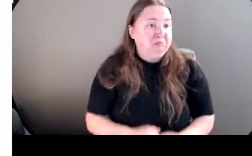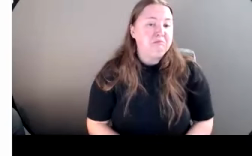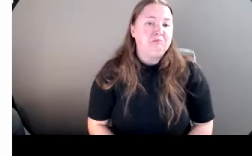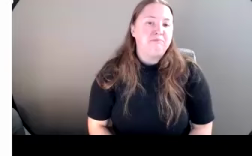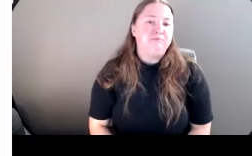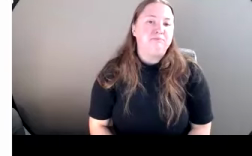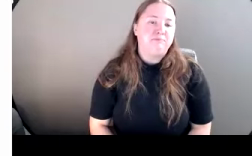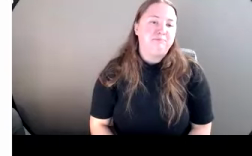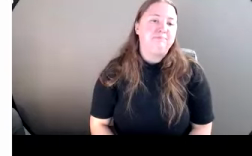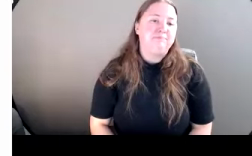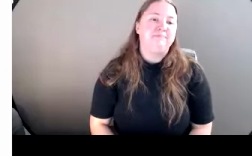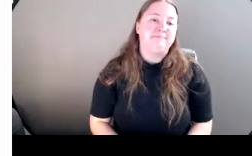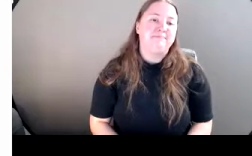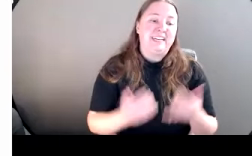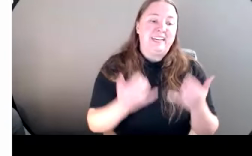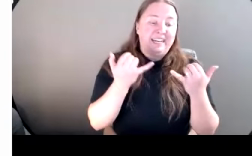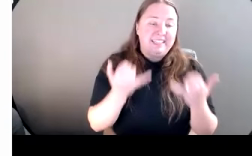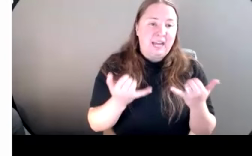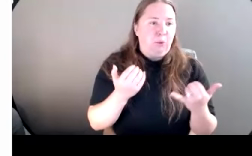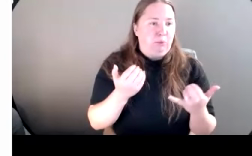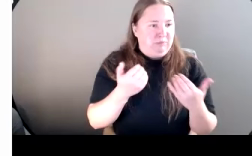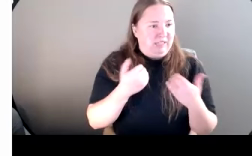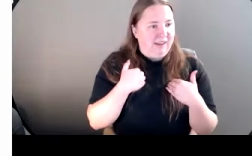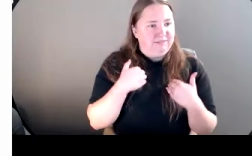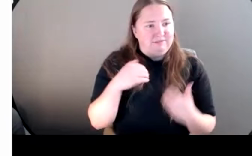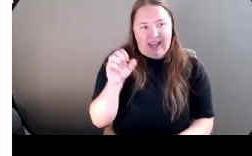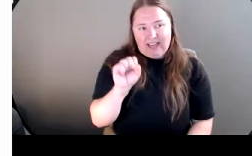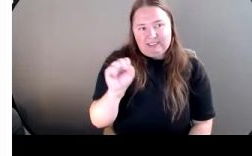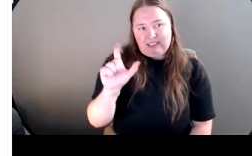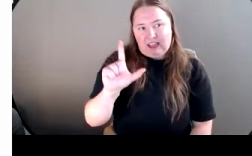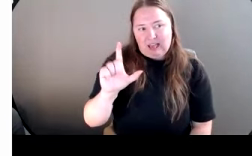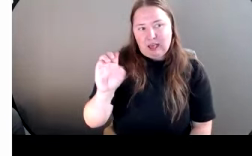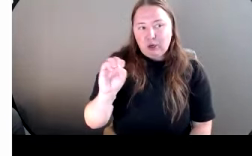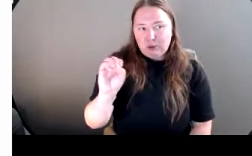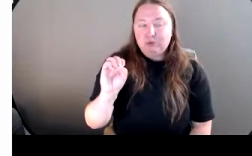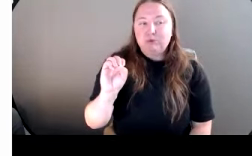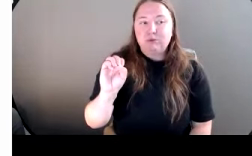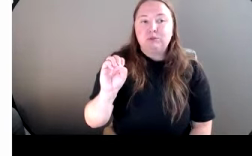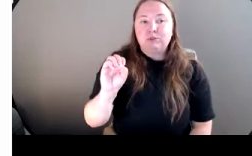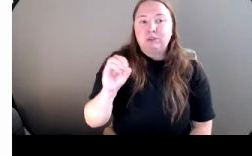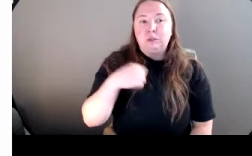but now that we have SLOs in our life and we are thinking about,